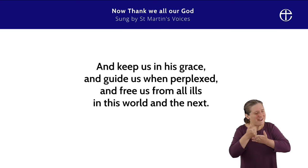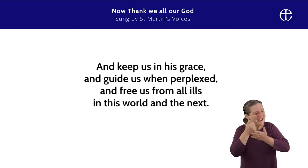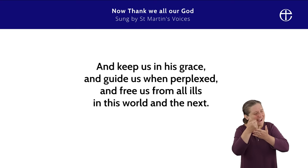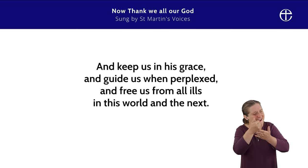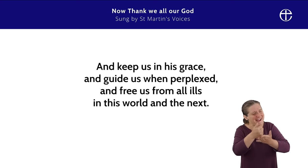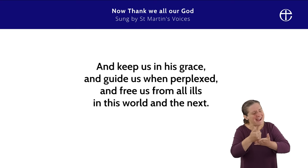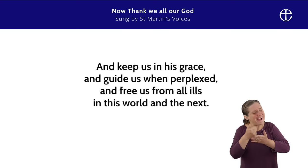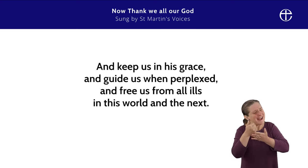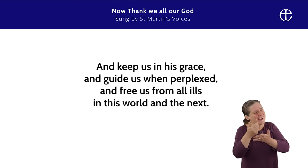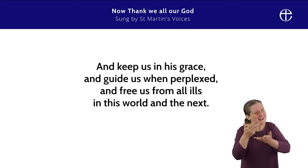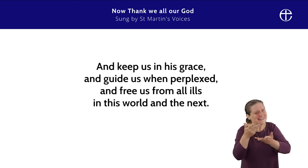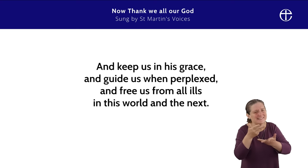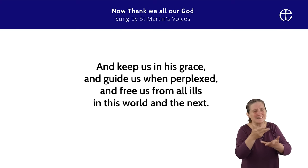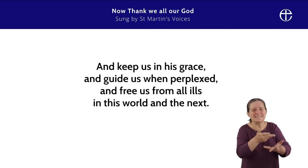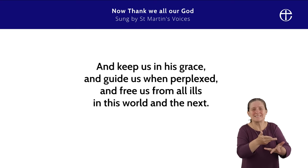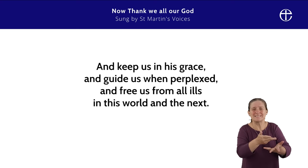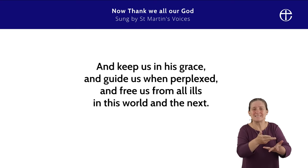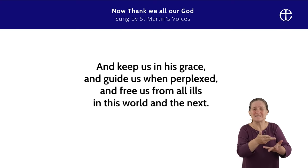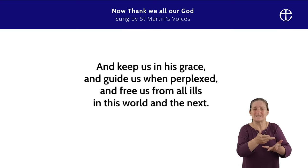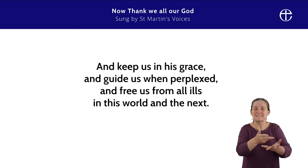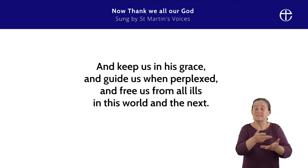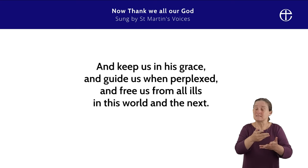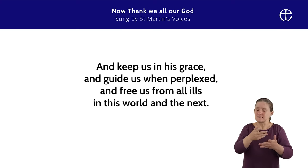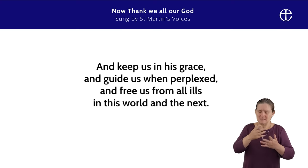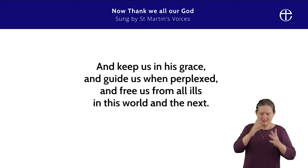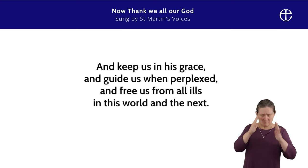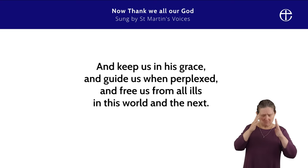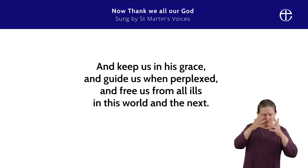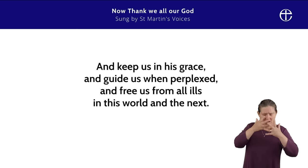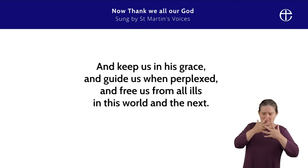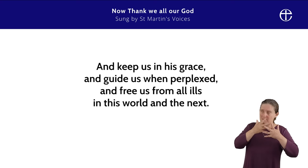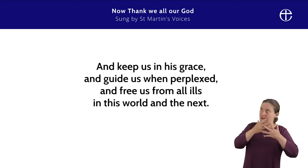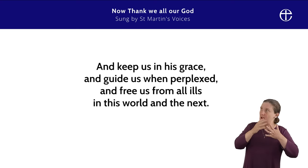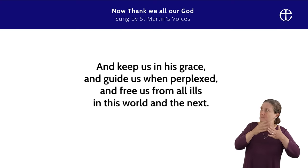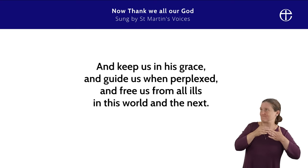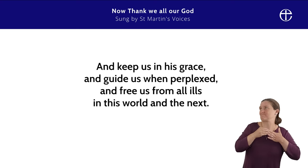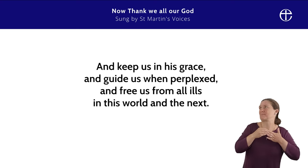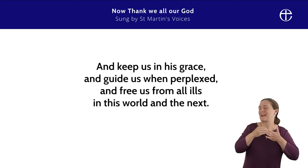And guide us when perplexed